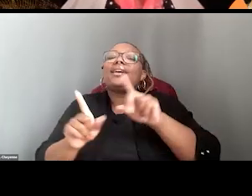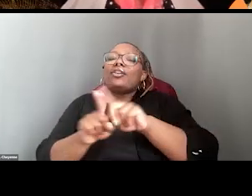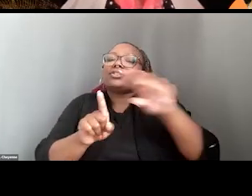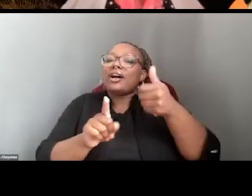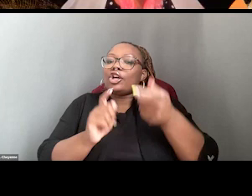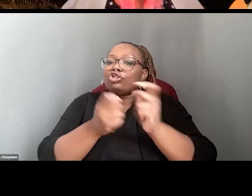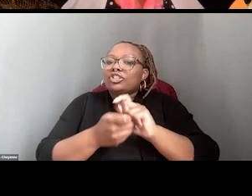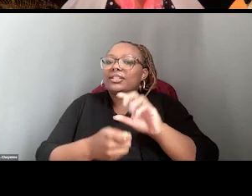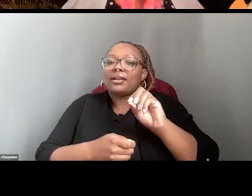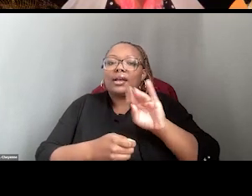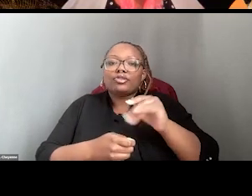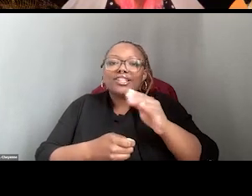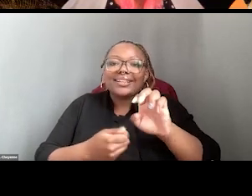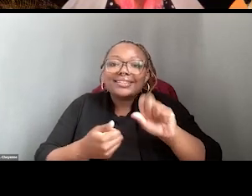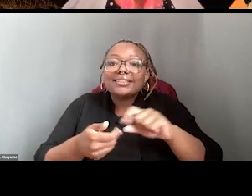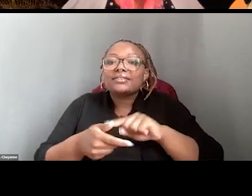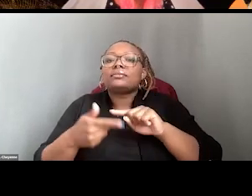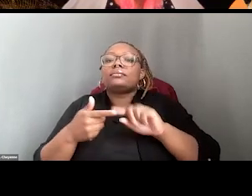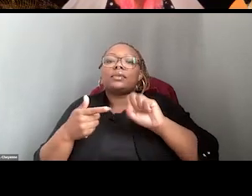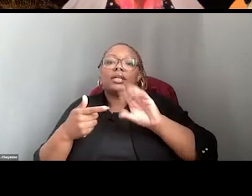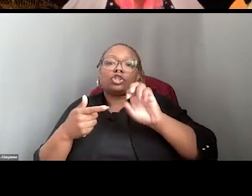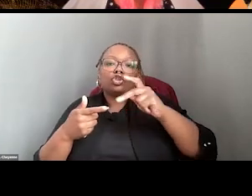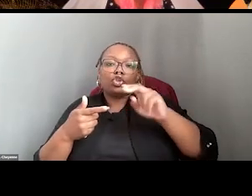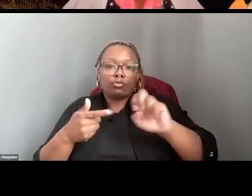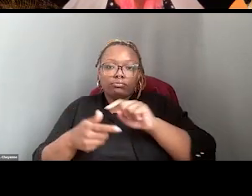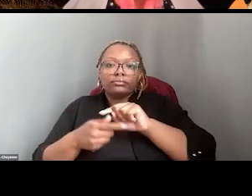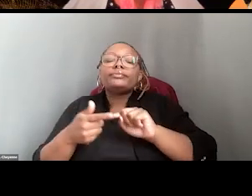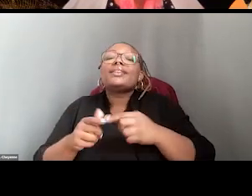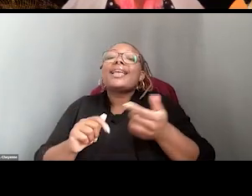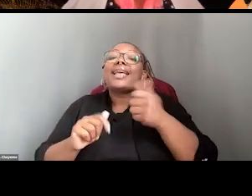And there are also significant changes, delays, or events of unusual interest.